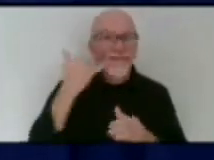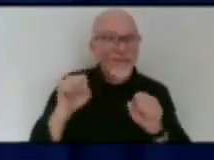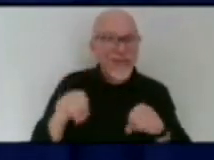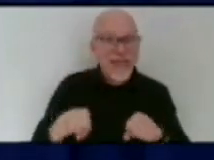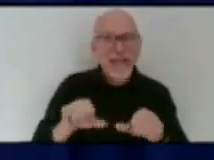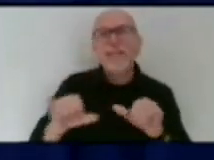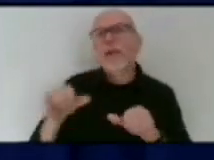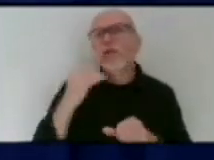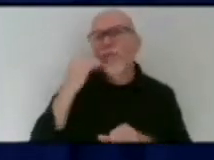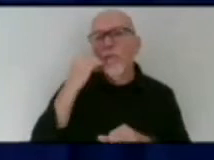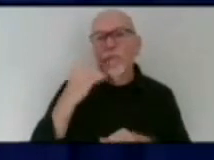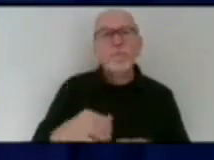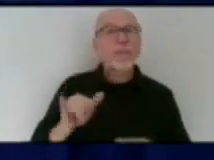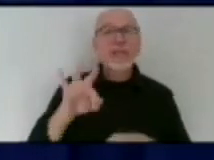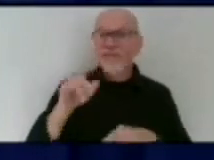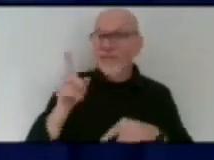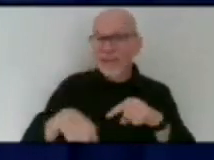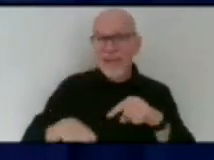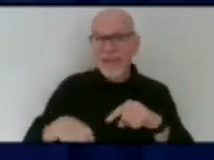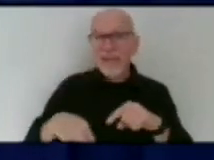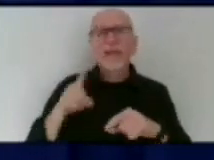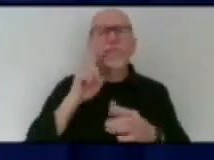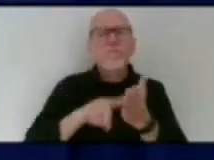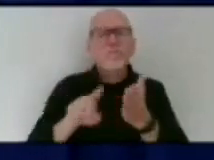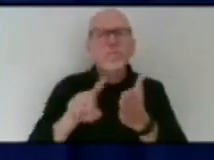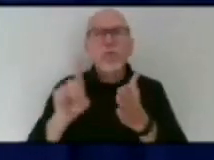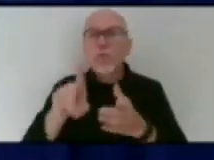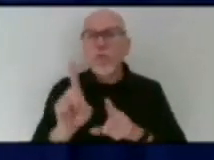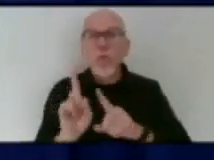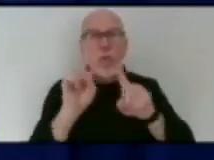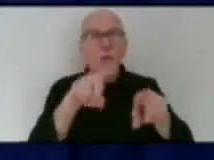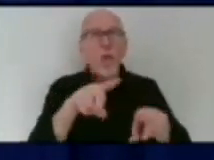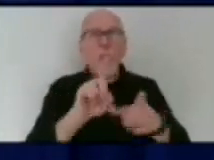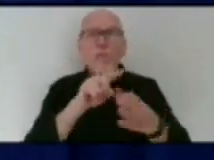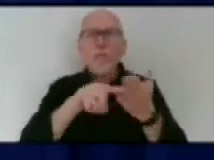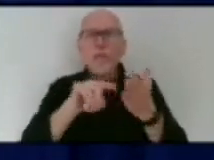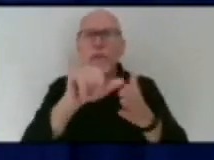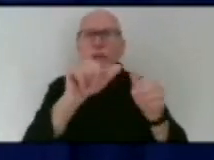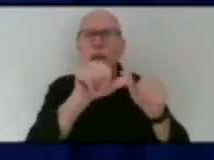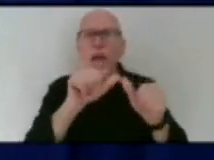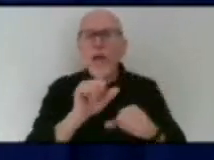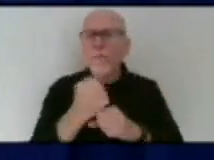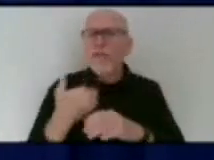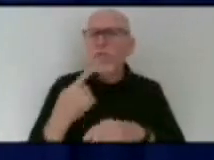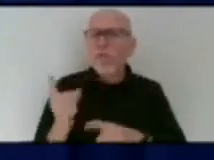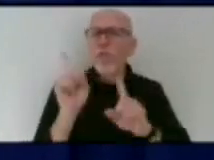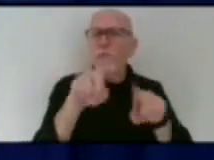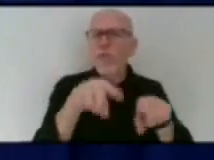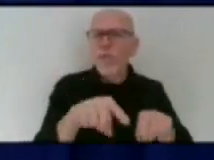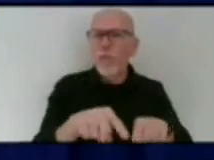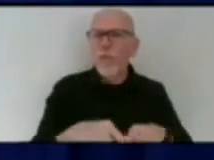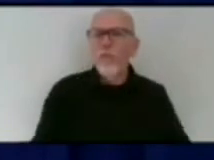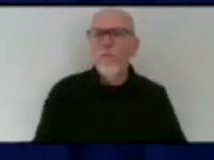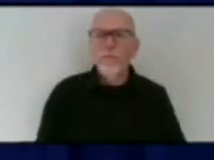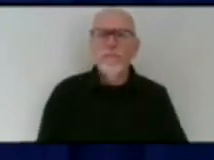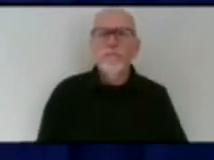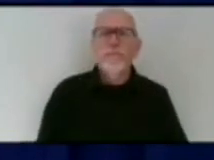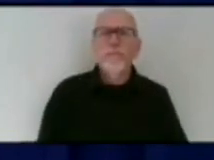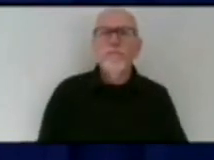research the covert situation in the destination you're going to before you leave, know that there may be restrictions or requirements or